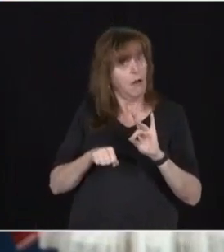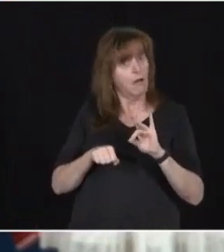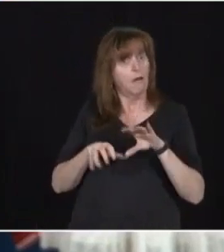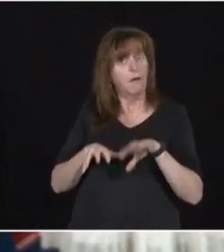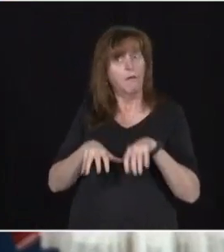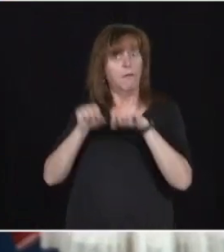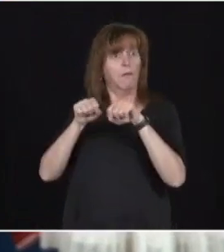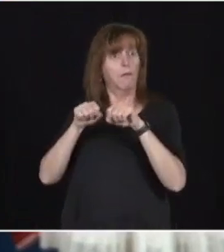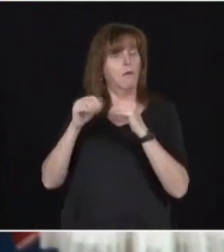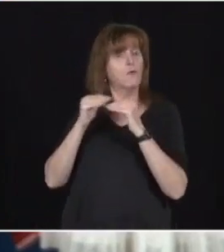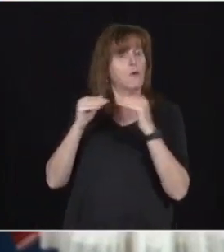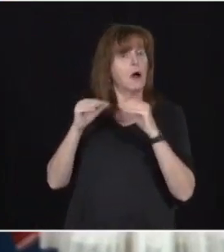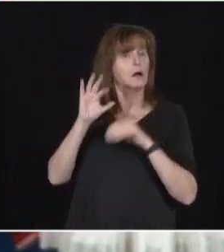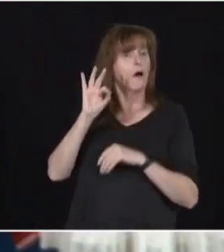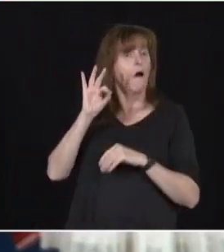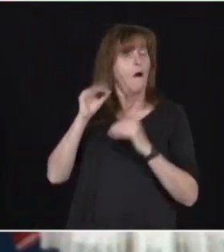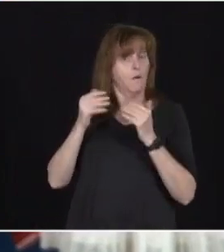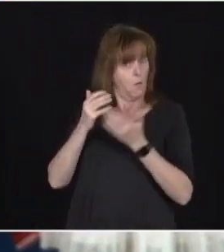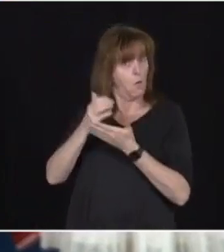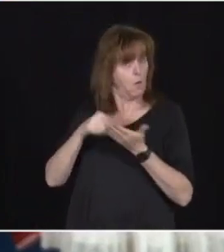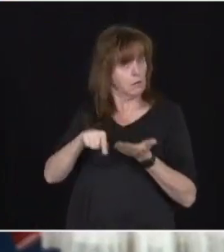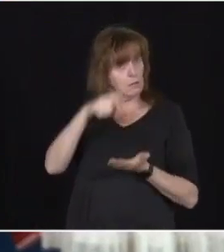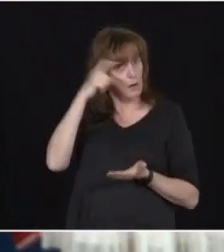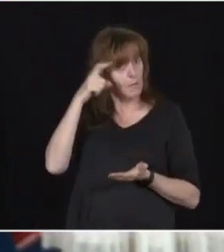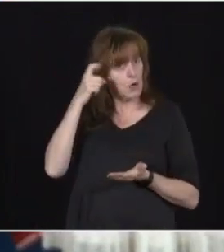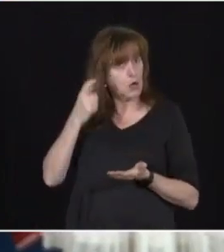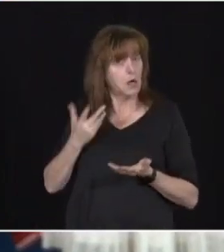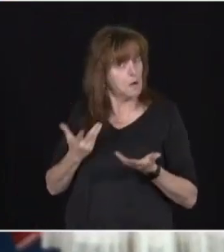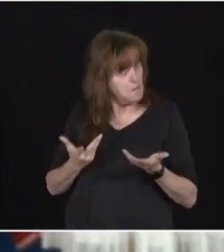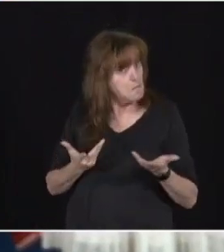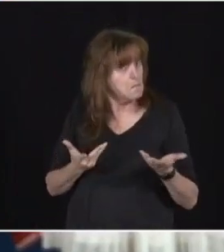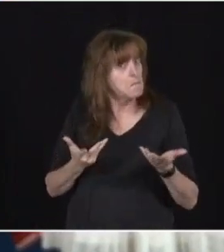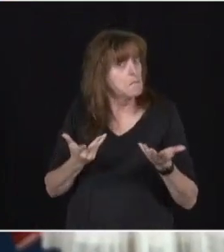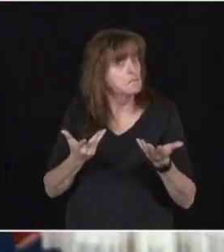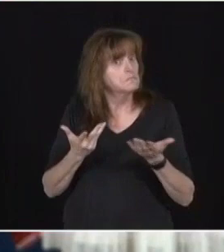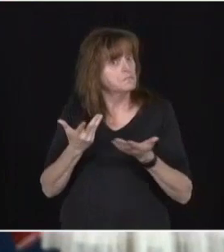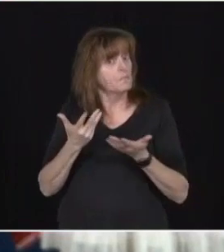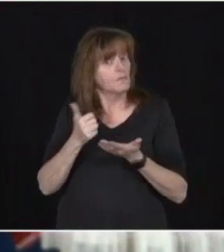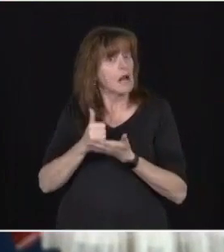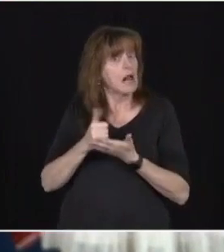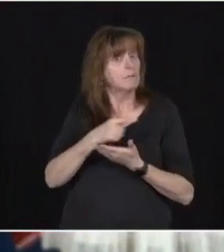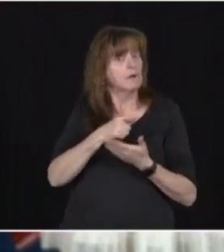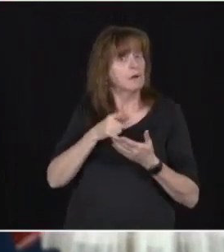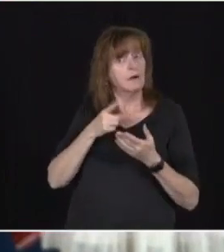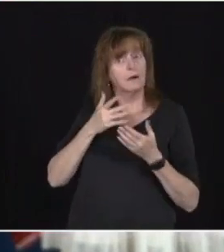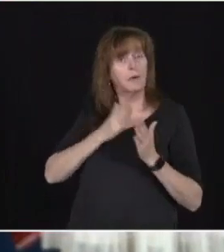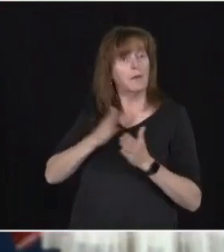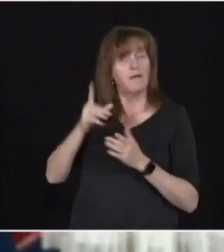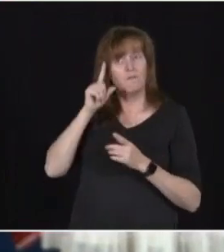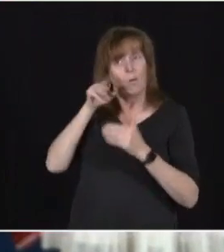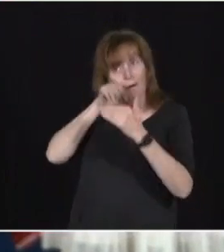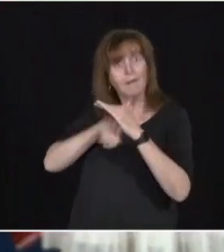can take classes ahead.